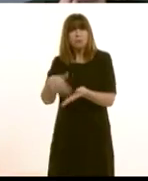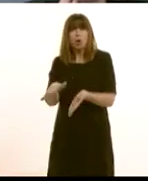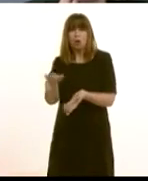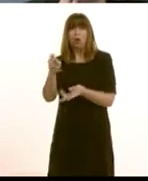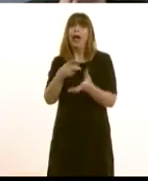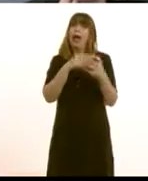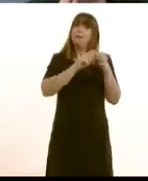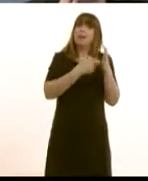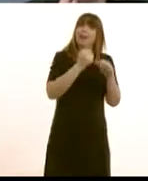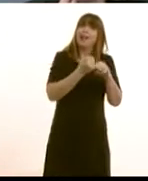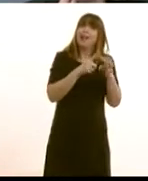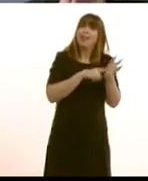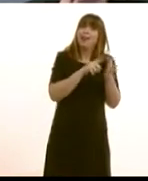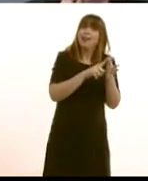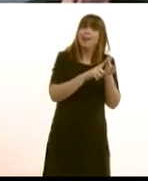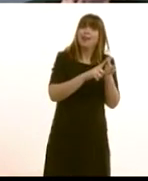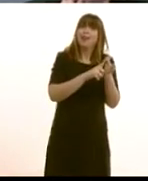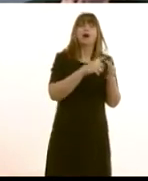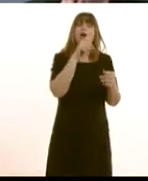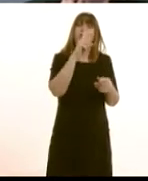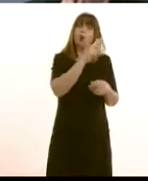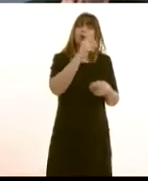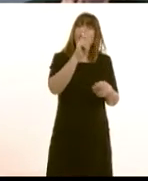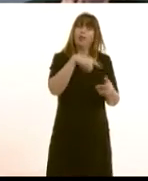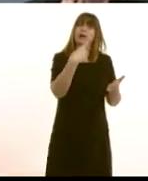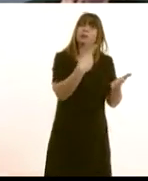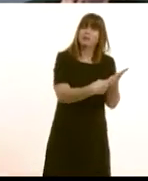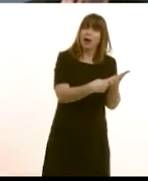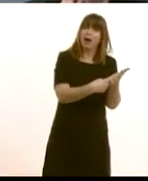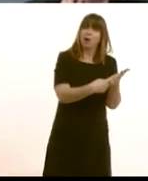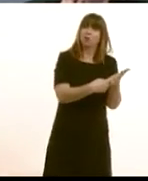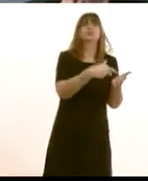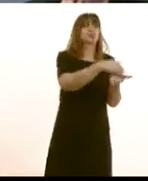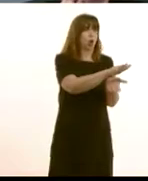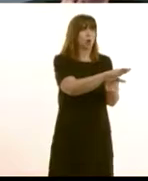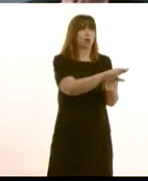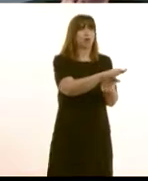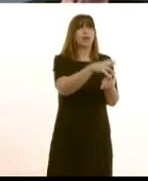Abergele, which was sold for £100,000: again, several millions pounds that piece of land